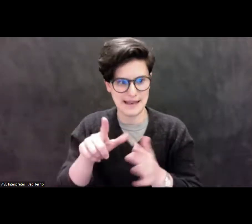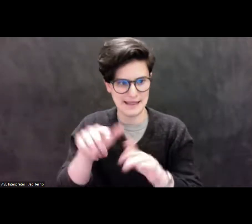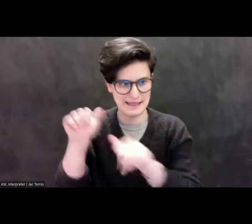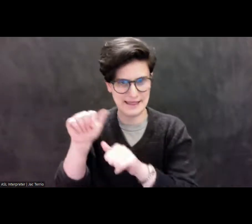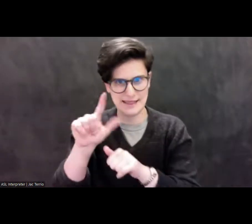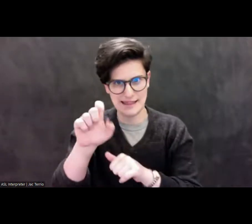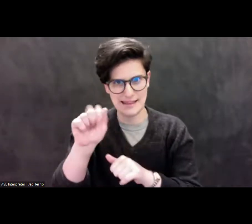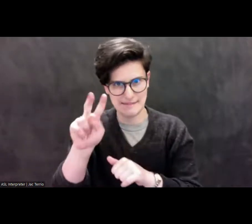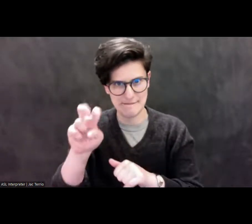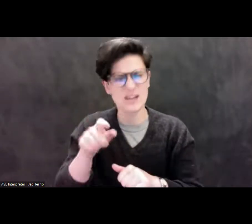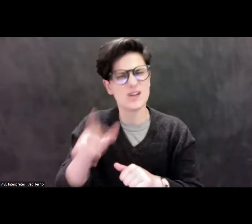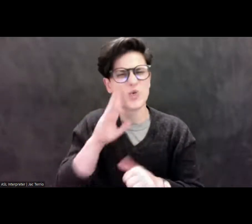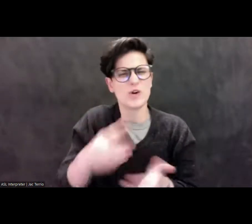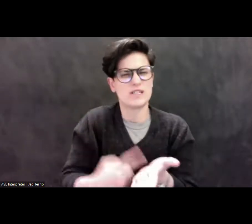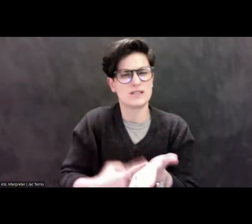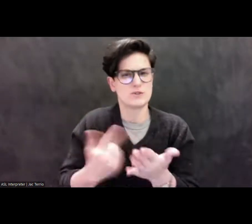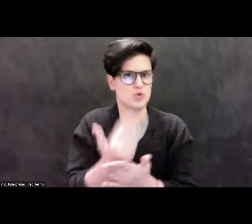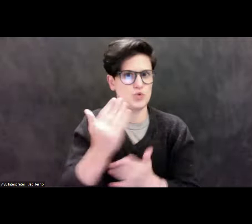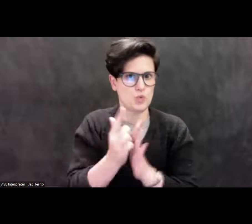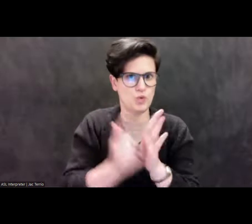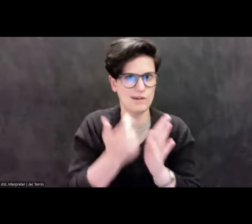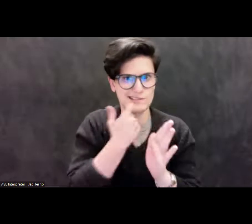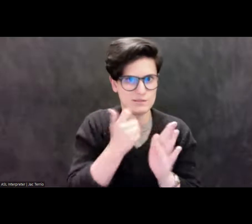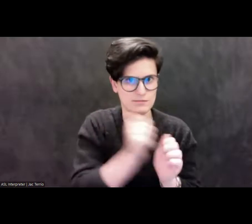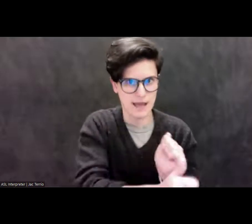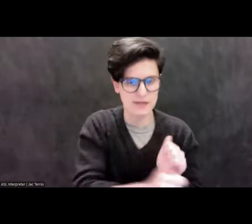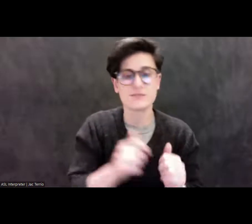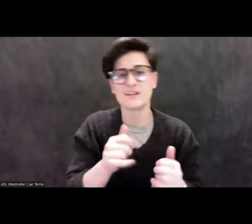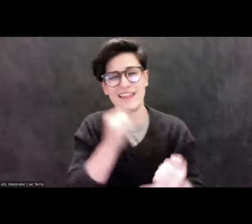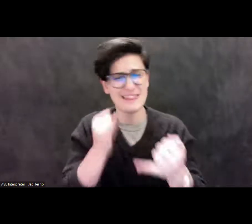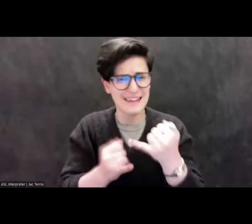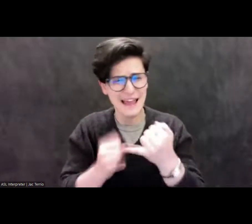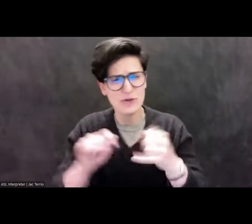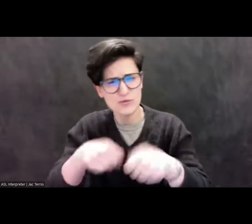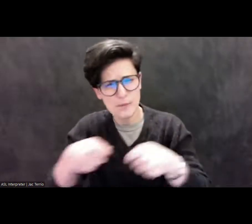15:08:25 Finally, we will take some time for questions and answers. At this time I would